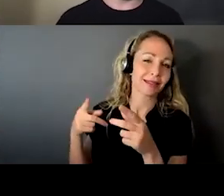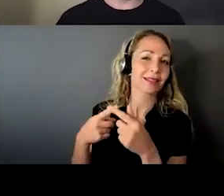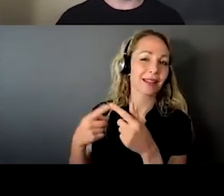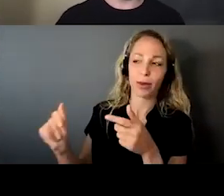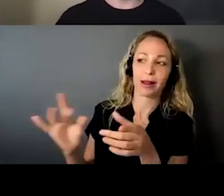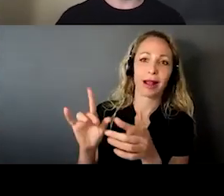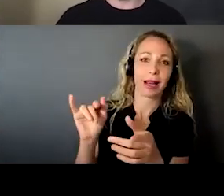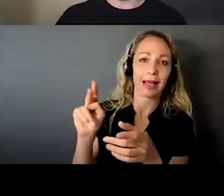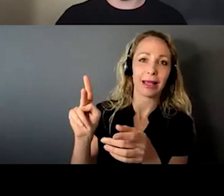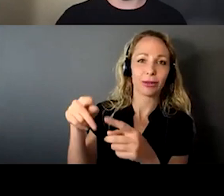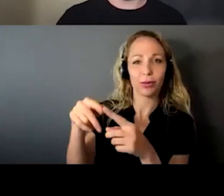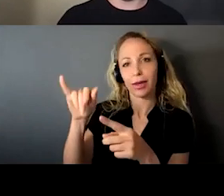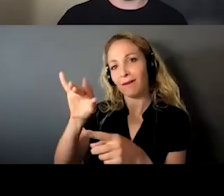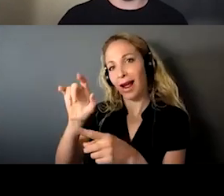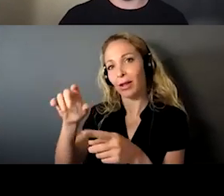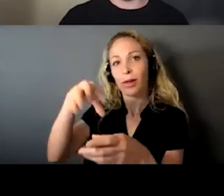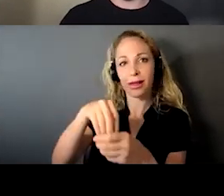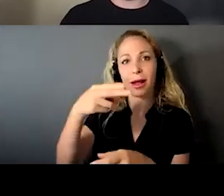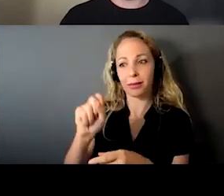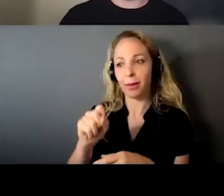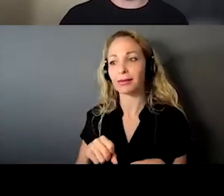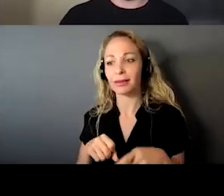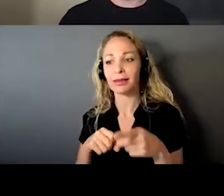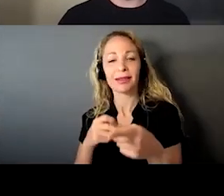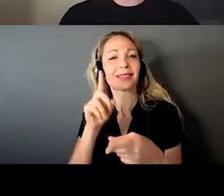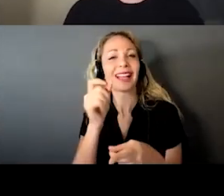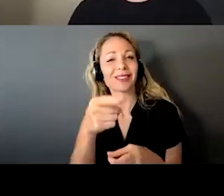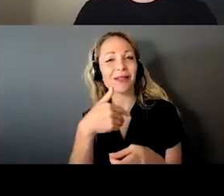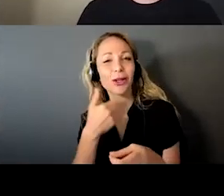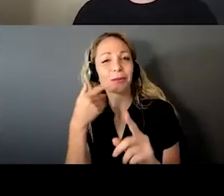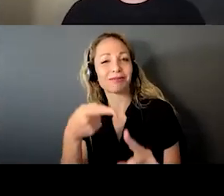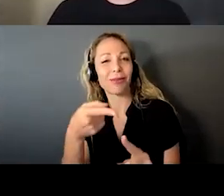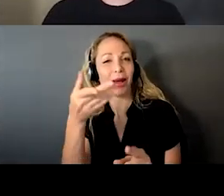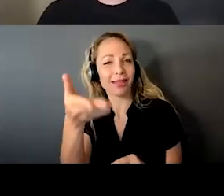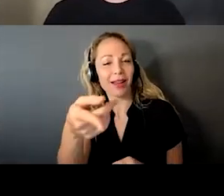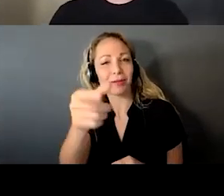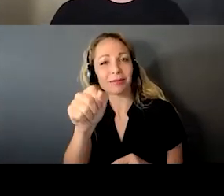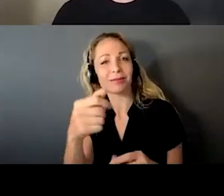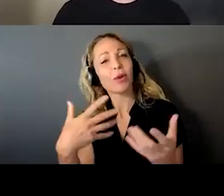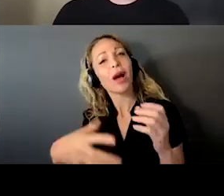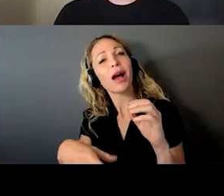YOU GOT A GOOD ONE THERE AND TO CHIME IN ON IMAGES.